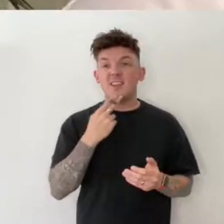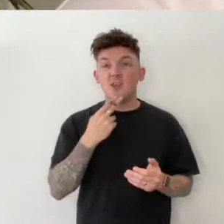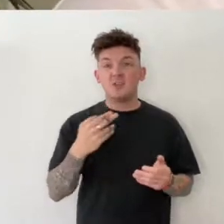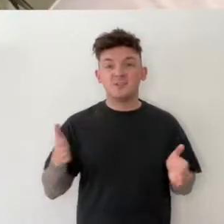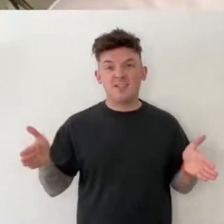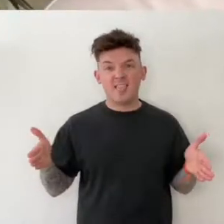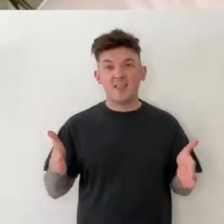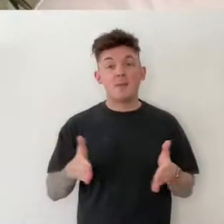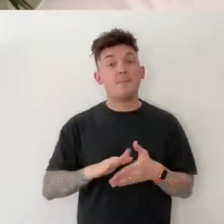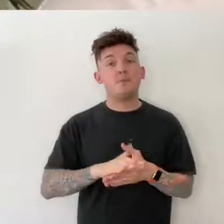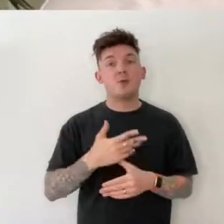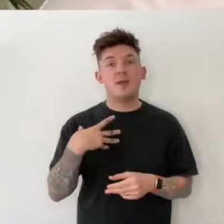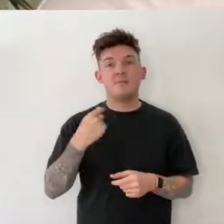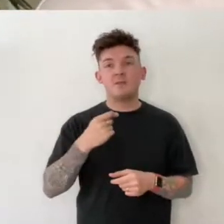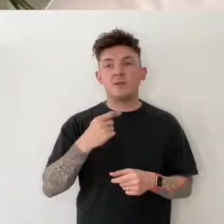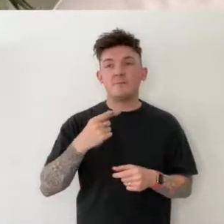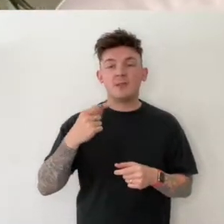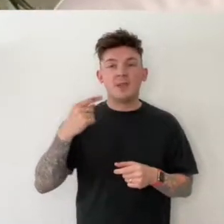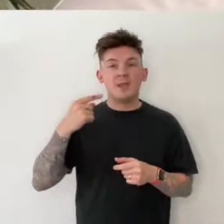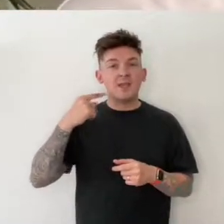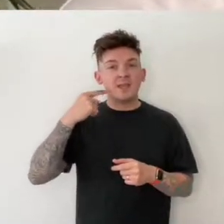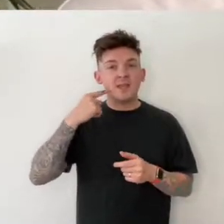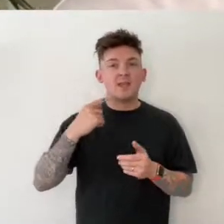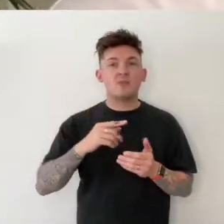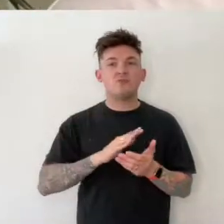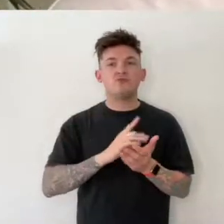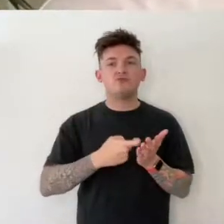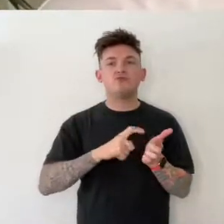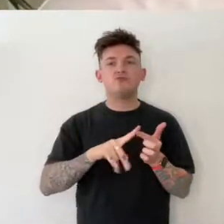less these days because of electrolysis uh working very well on me now but that's probably